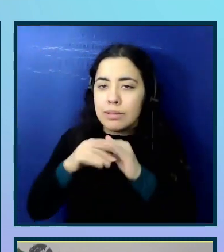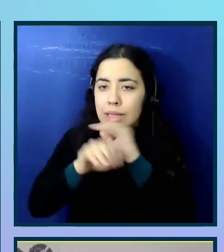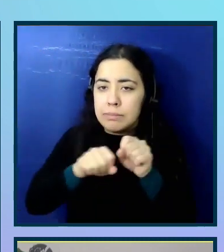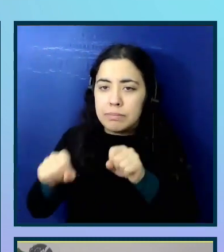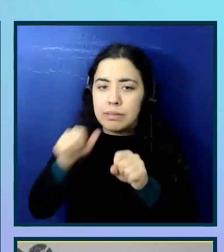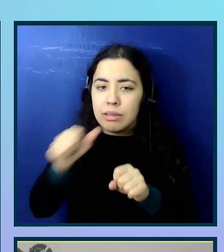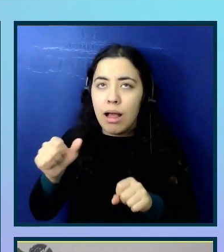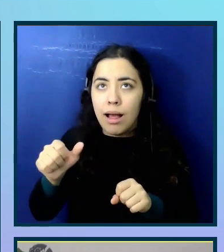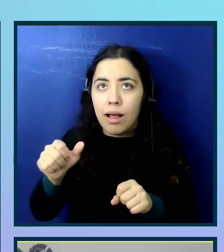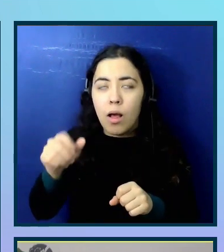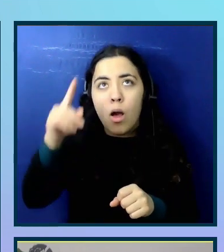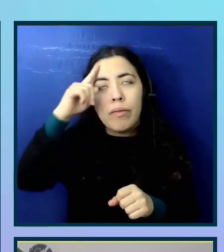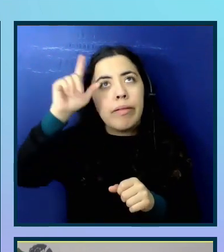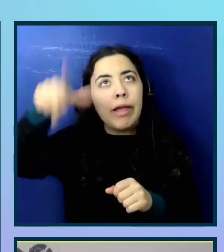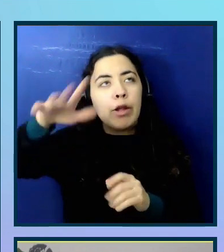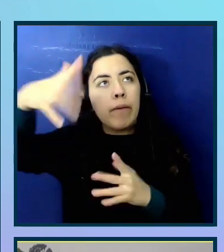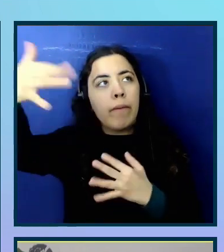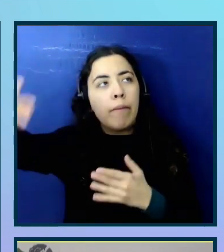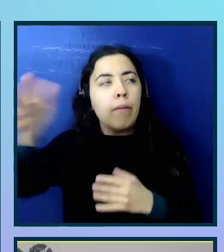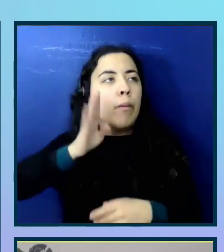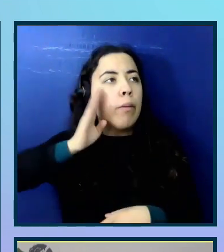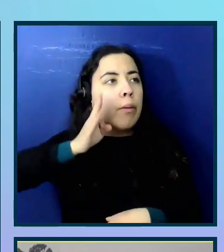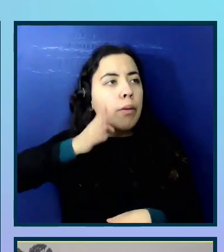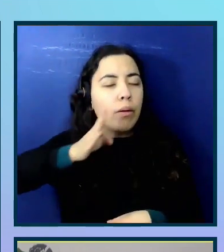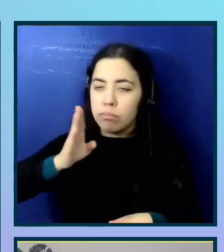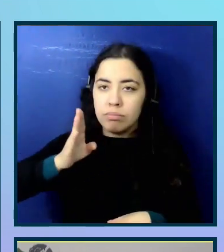but part of the project at each and different stages.